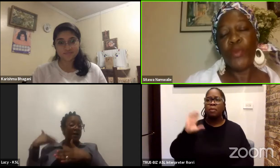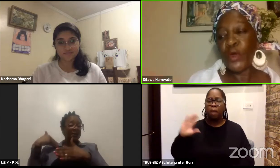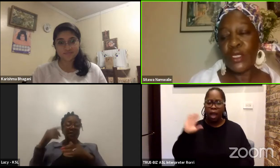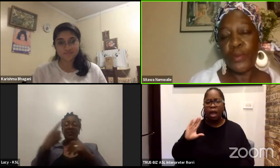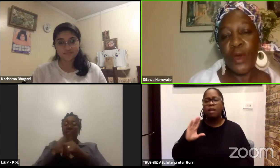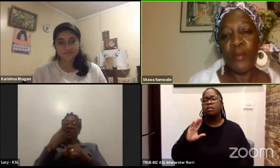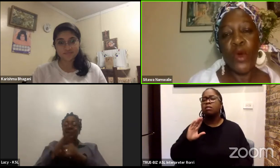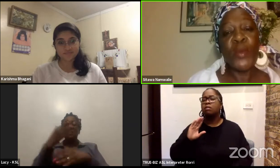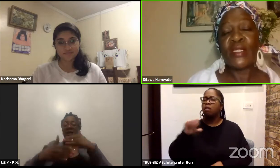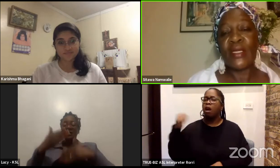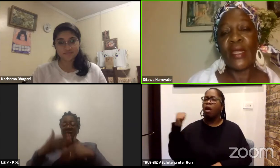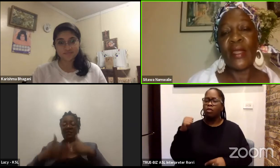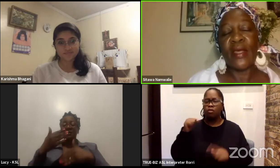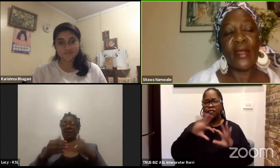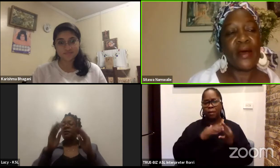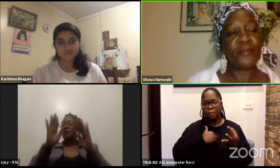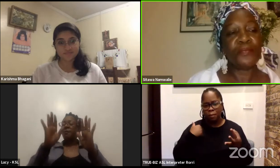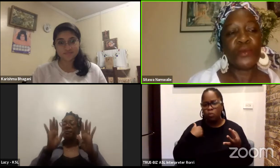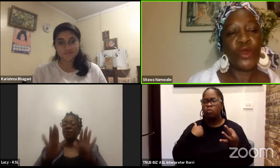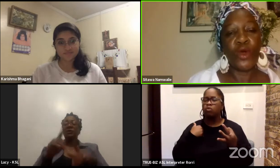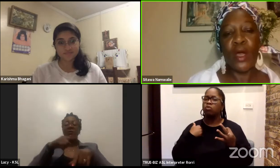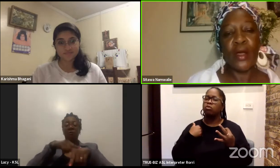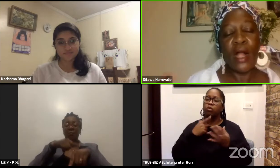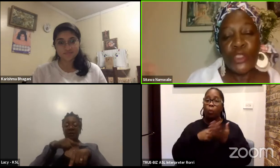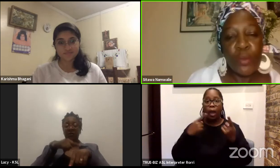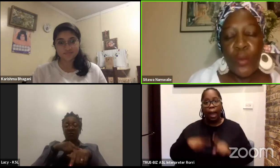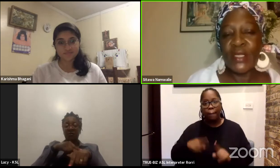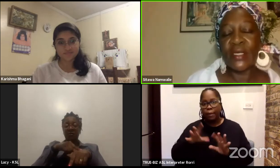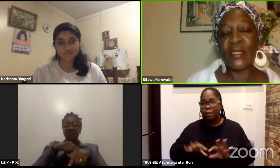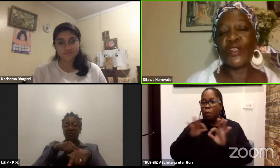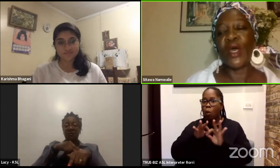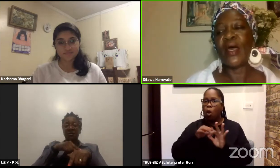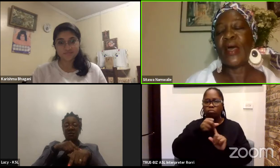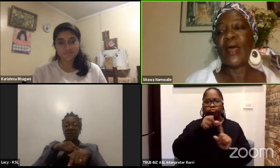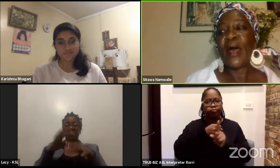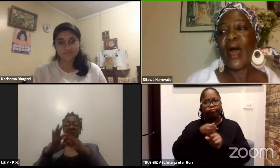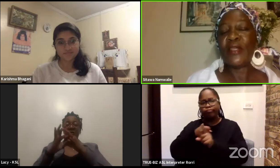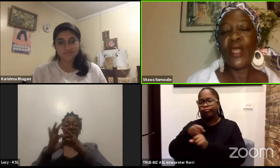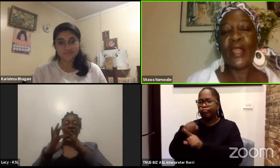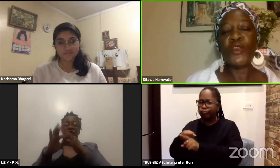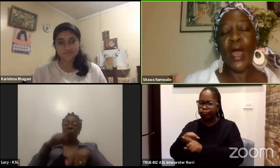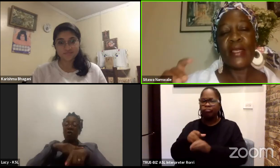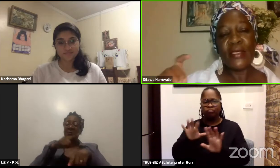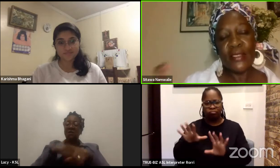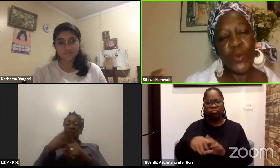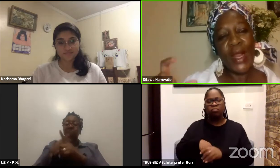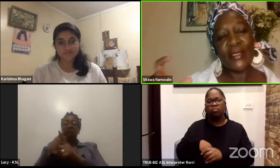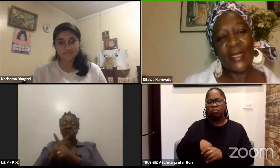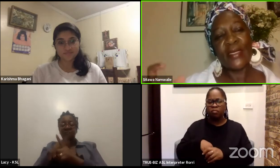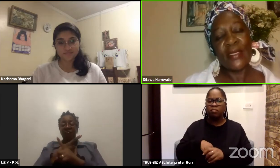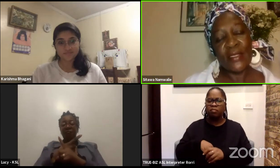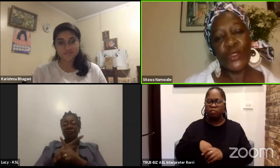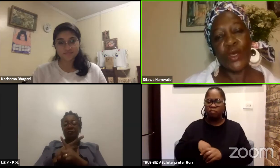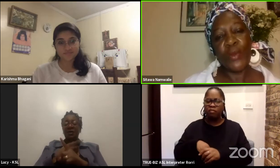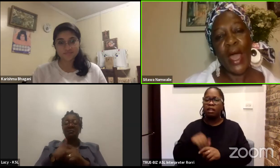important moments, cultural moments, et cetera. And when I sat and listened to him,